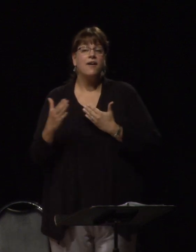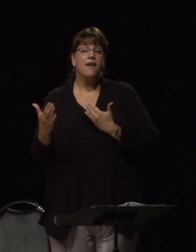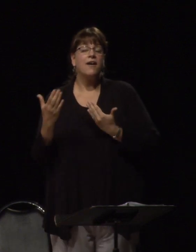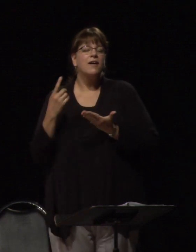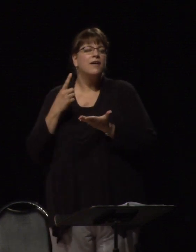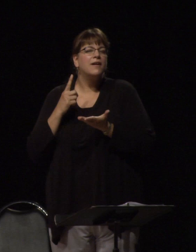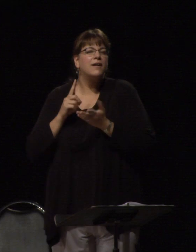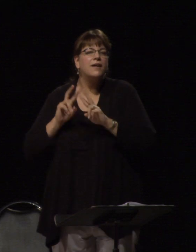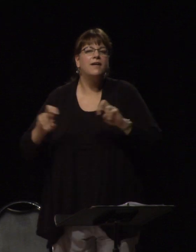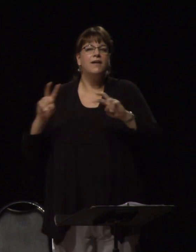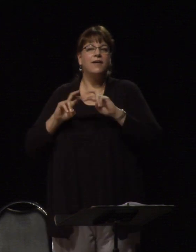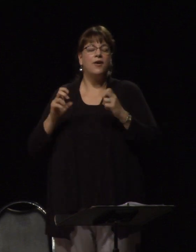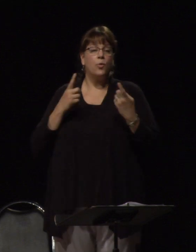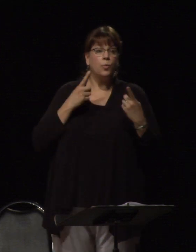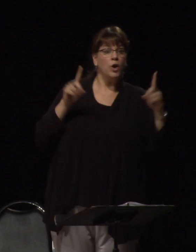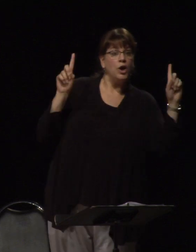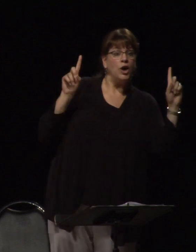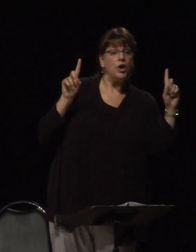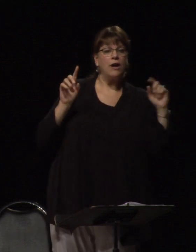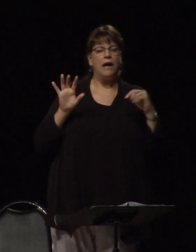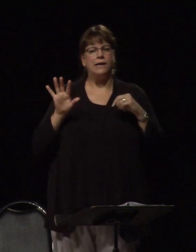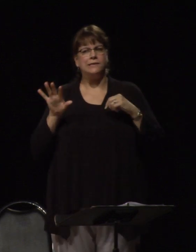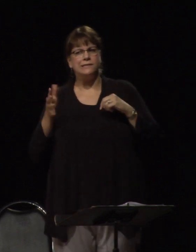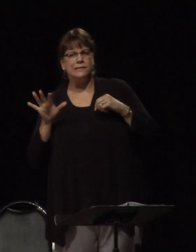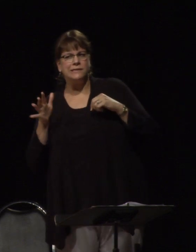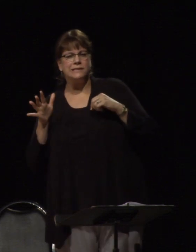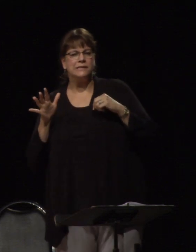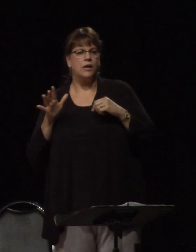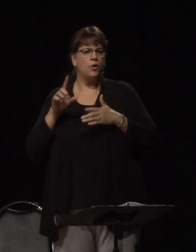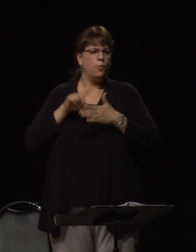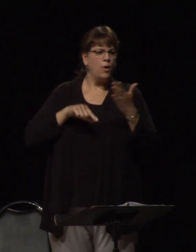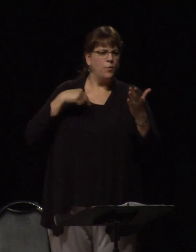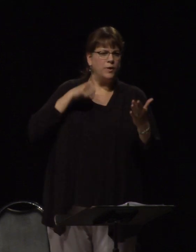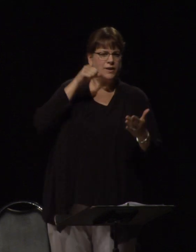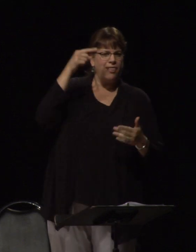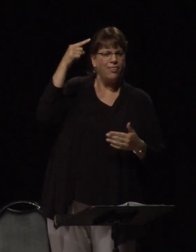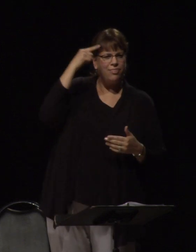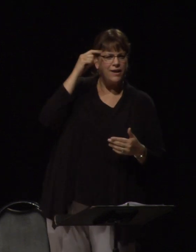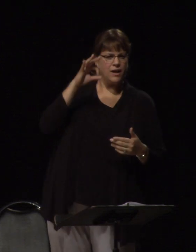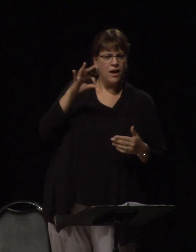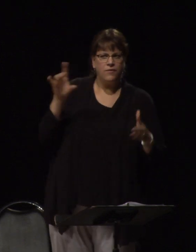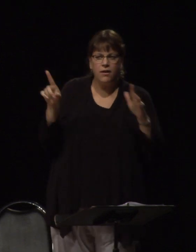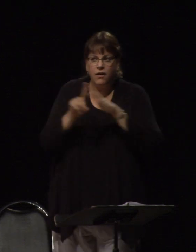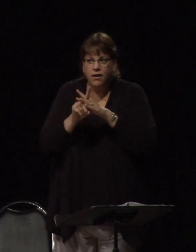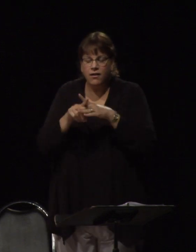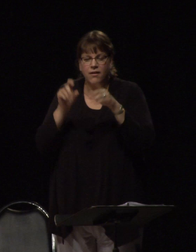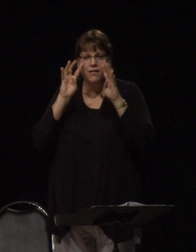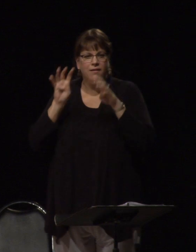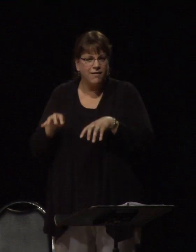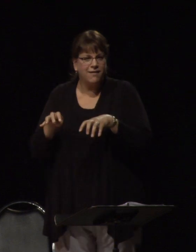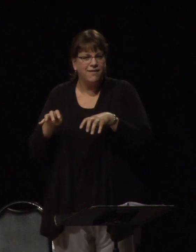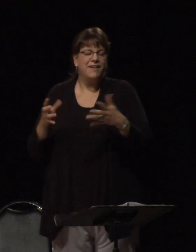WE'LL LEARN WHAT WE DIDN'T THINK ABOUT AT ALL. FOR ALL OF THE HARD WORK DONE BY SO MANY OF YOU THAT HAS BROUGHT US